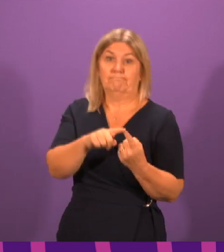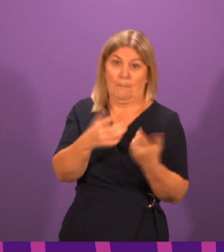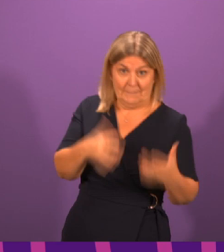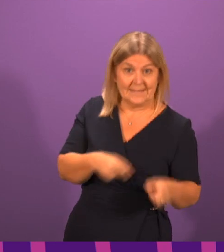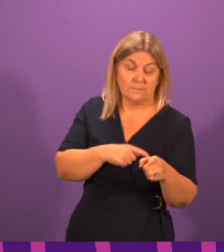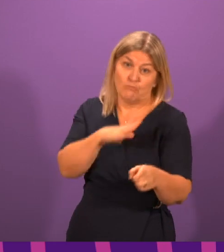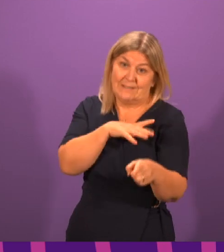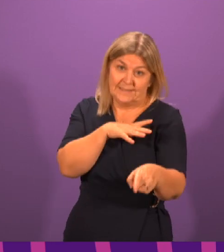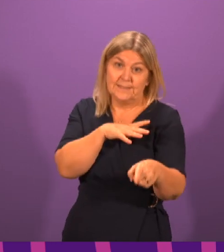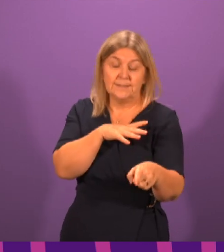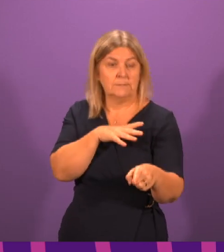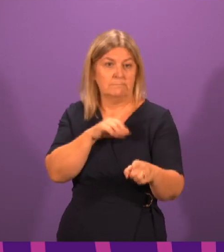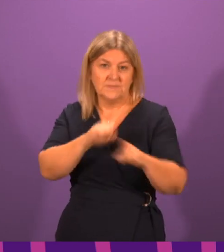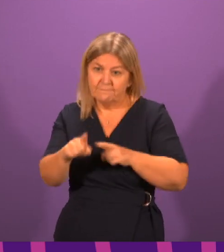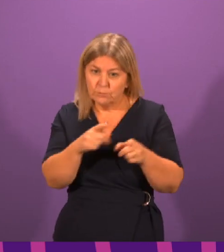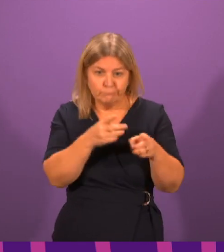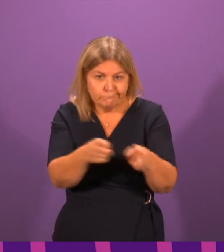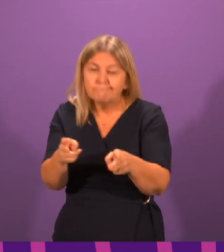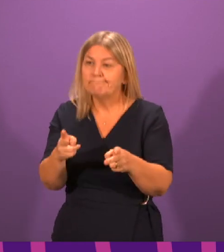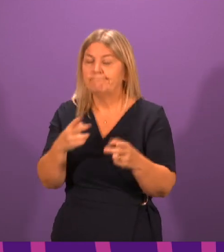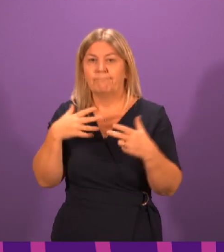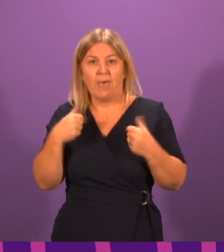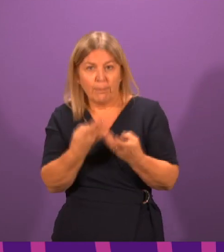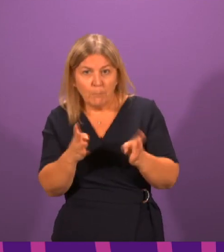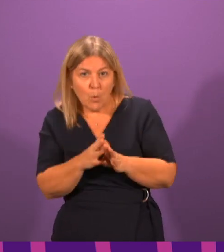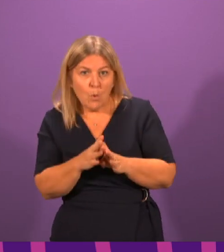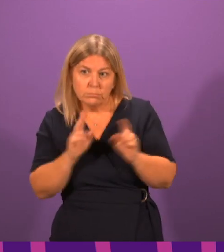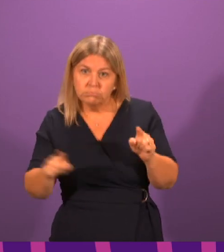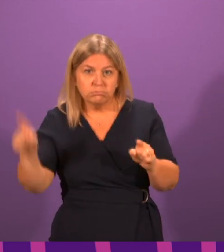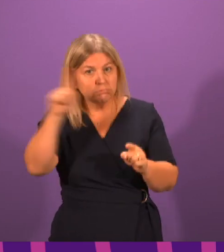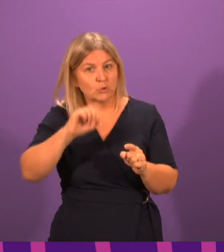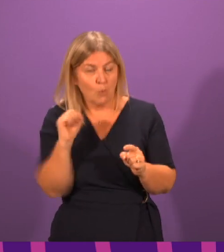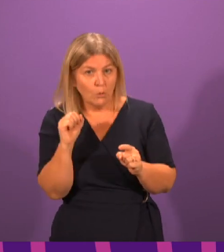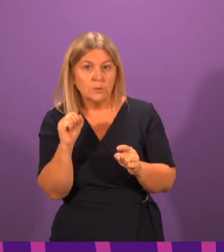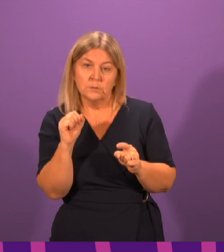using a range of delivery routes, with health boards aiming to deliver vaccinations to all